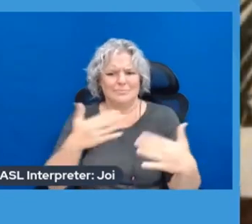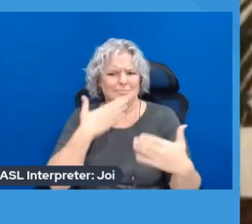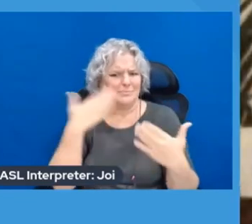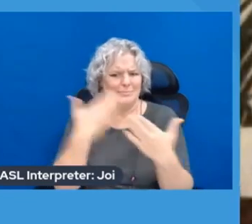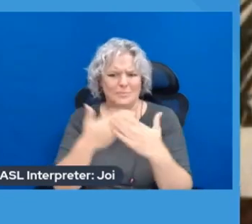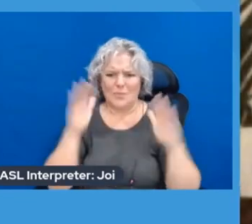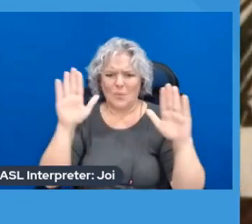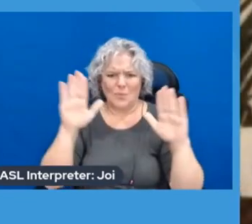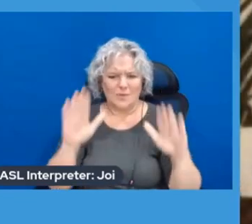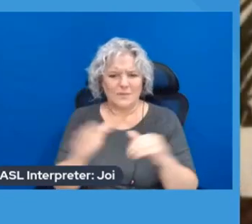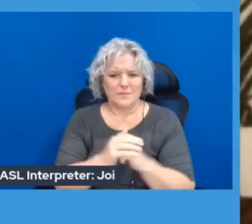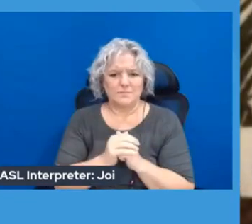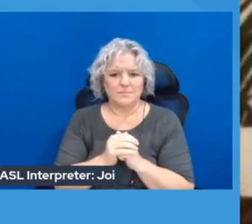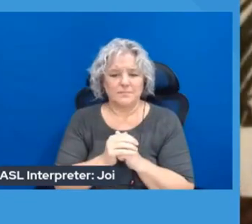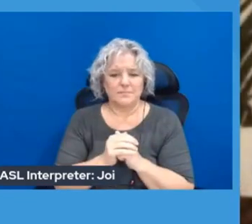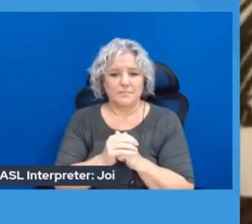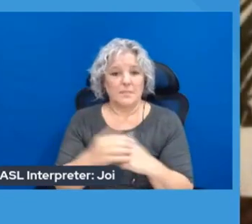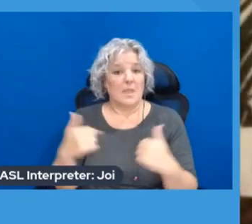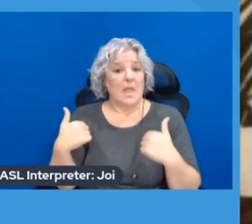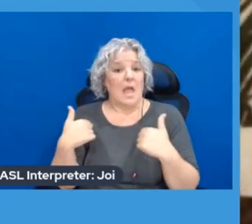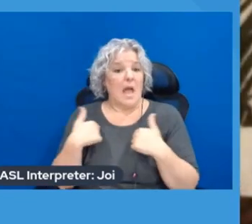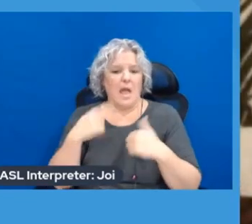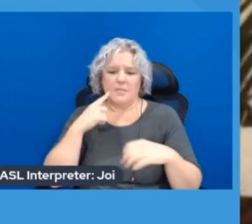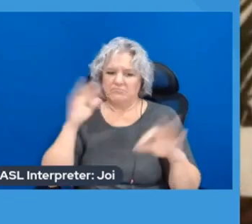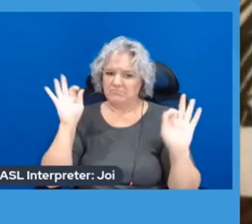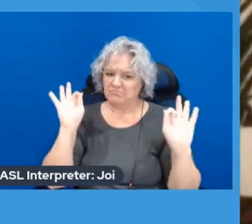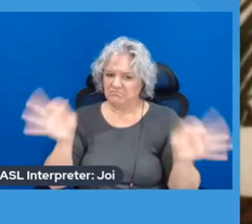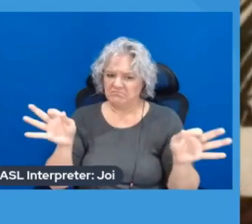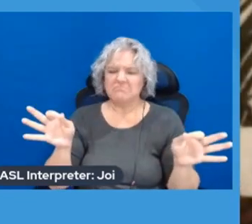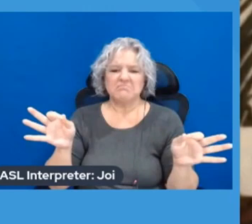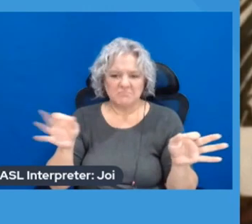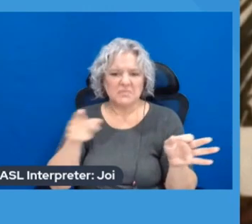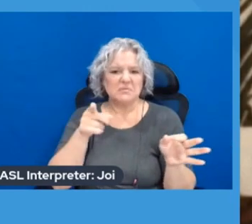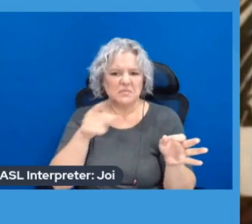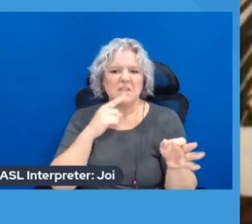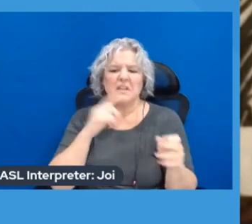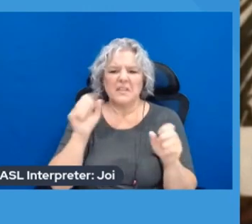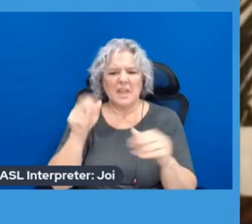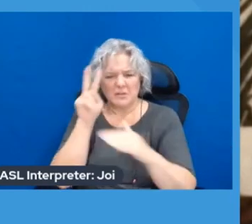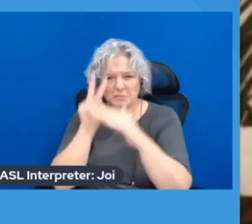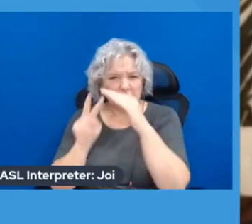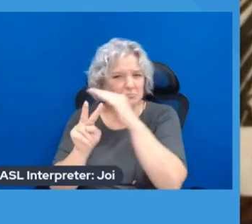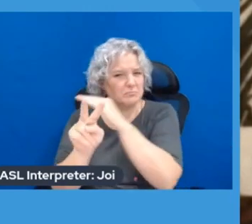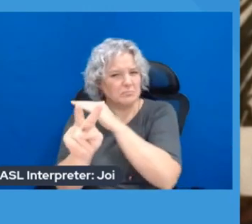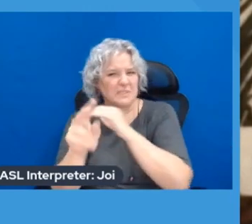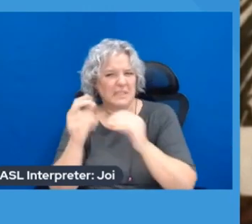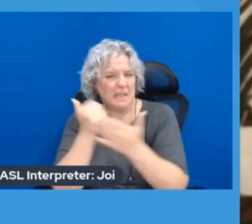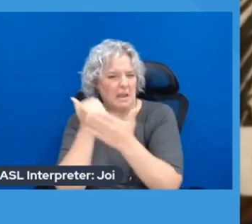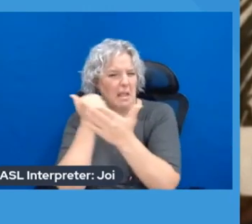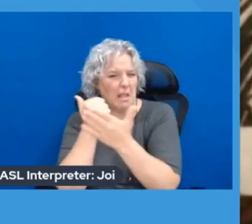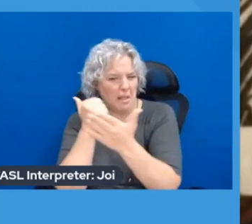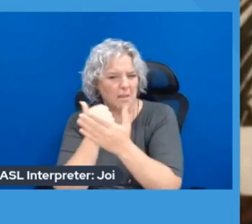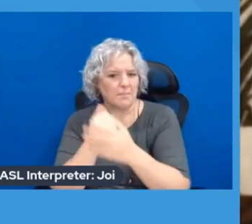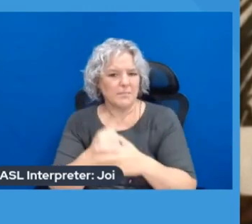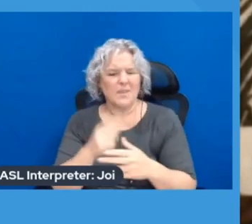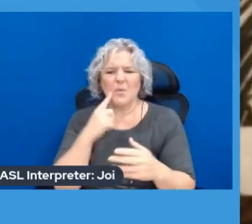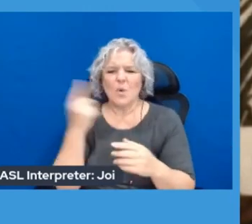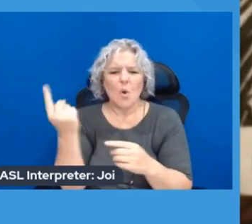[Narrator] I am convinced that the NECTAS staff has a gift of foreseeability. They always anticipate our needs